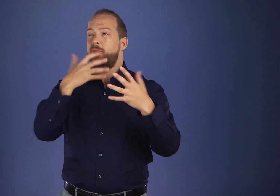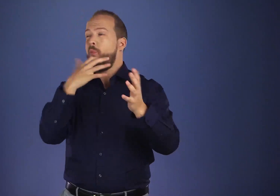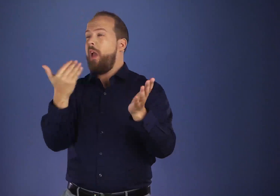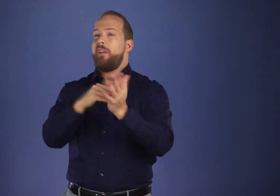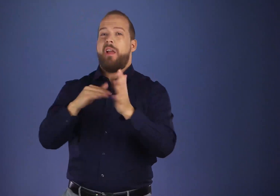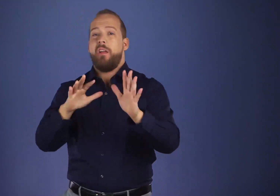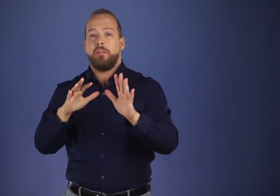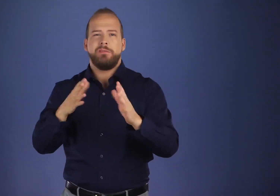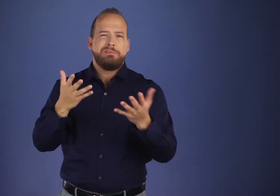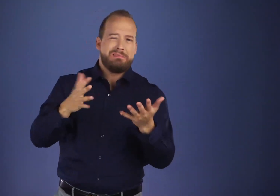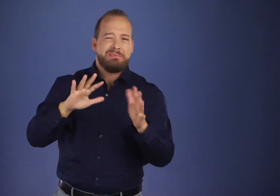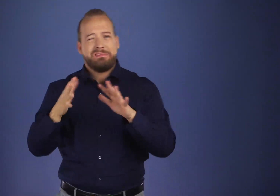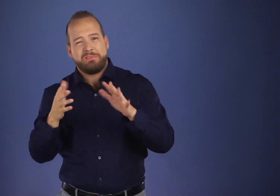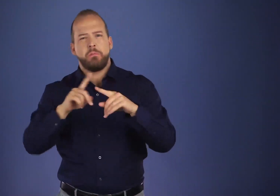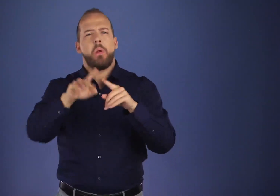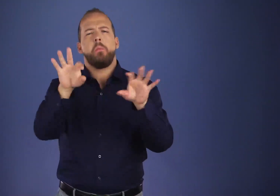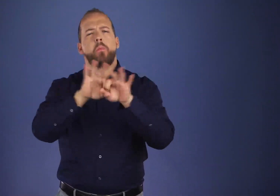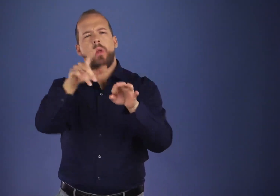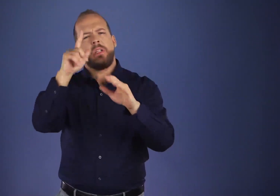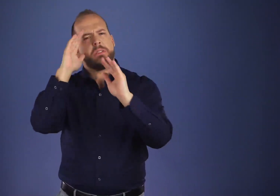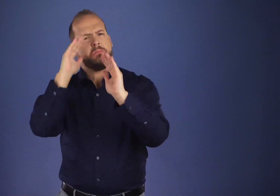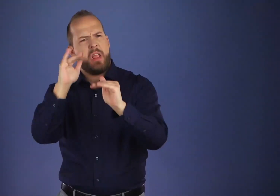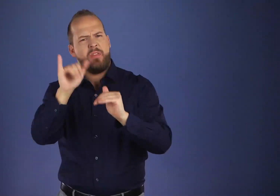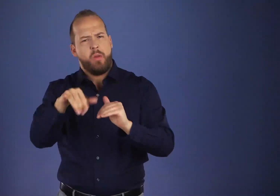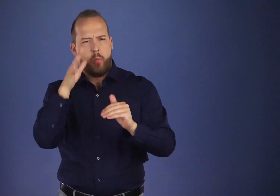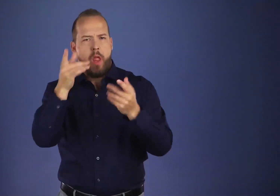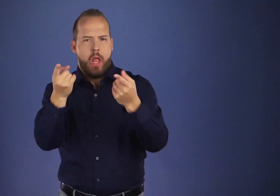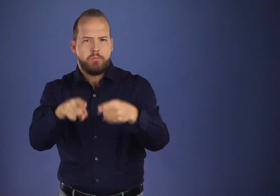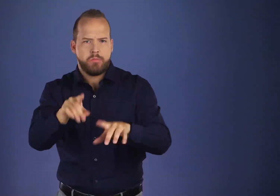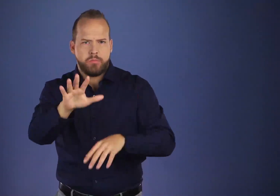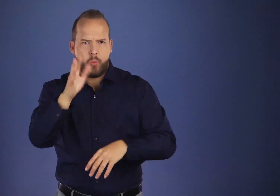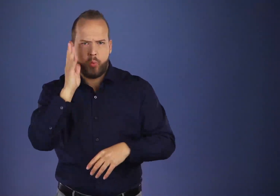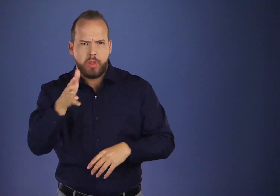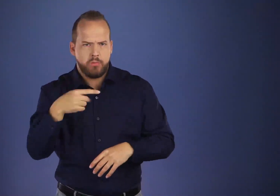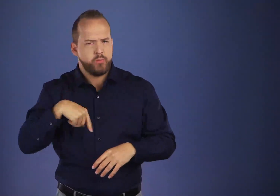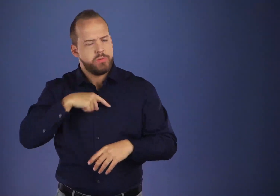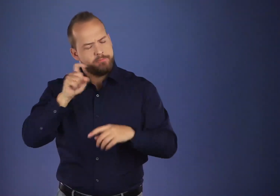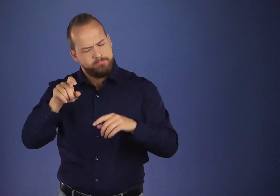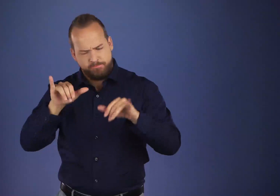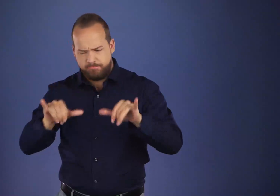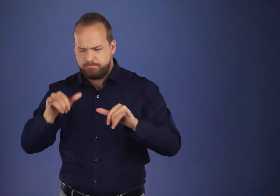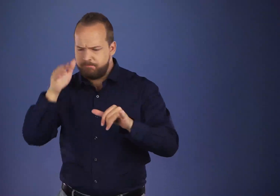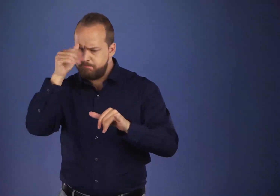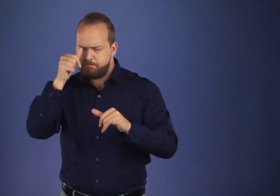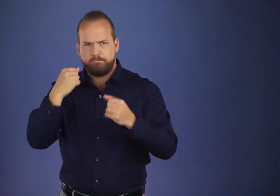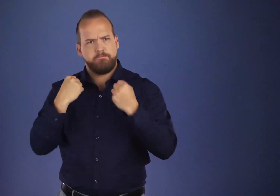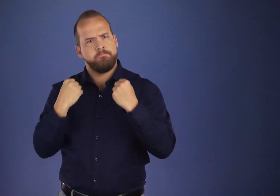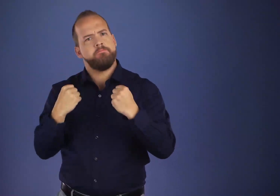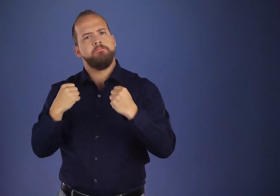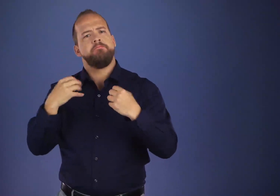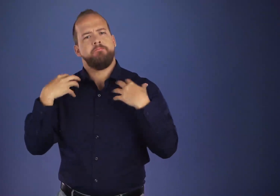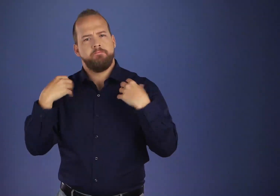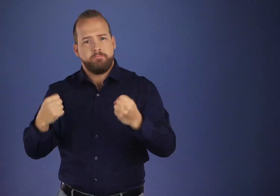But if we have prepared ourselves well in advance, such reactions will not deflect us from our steady